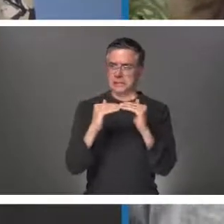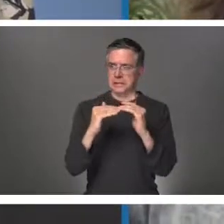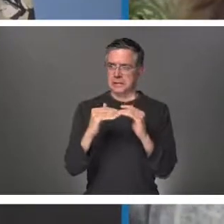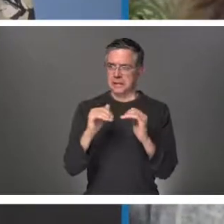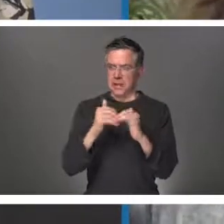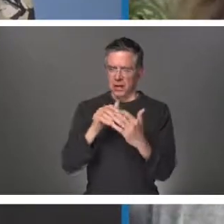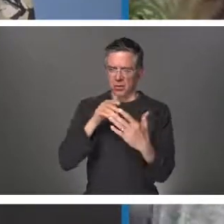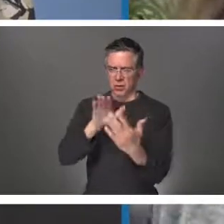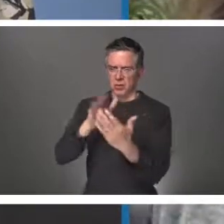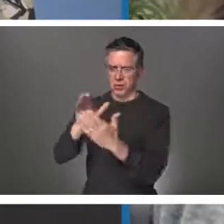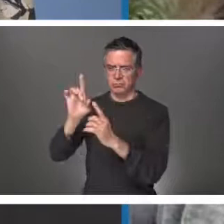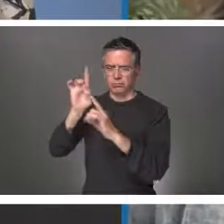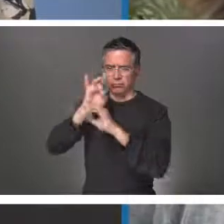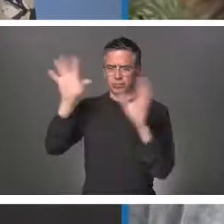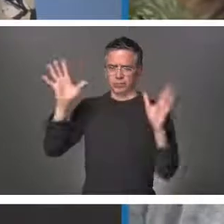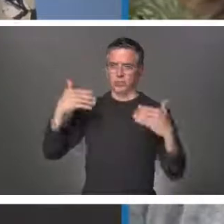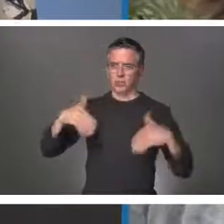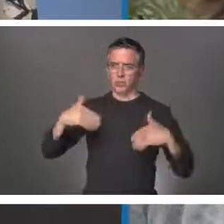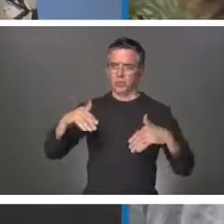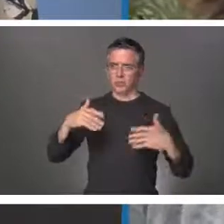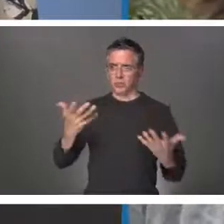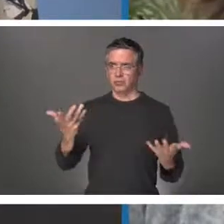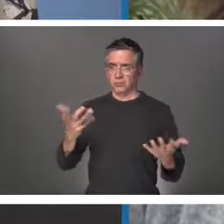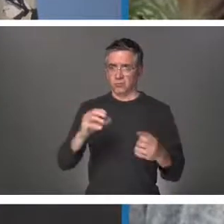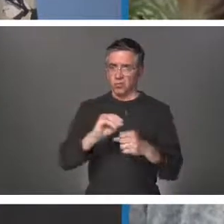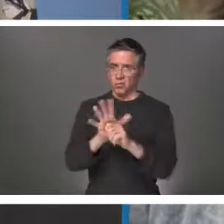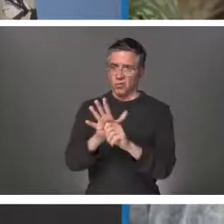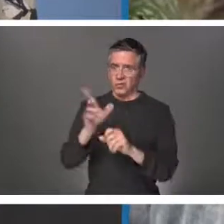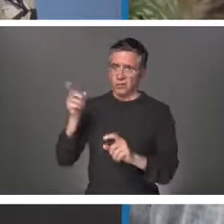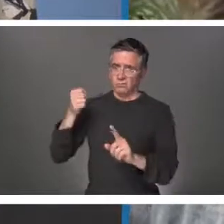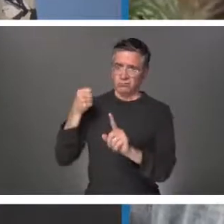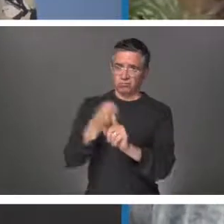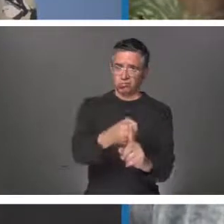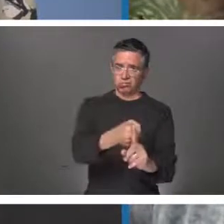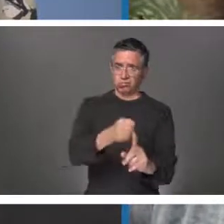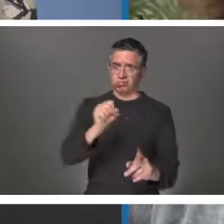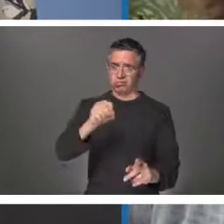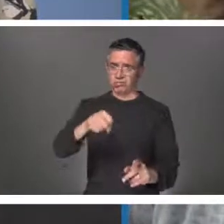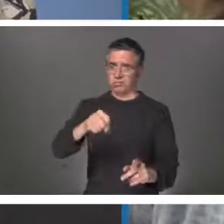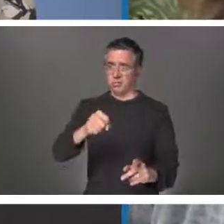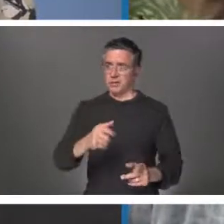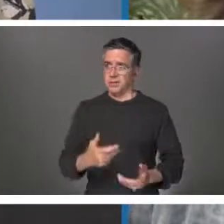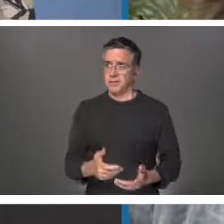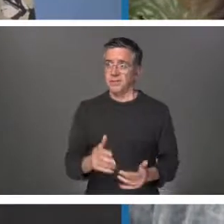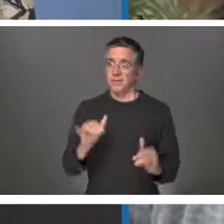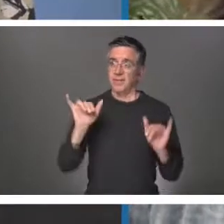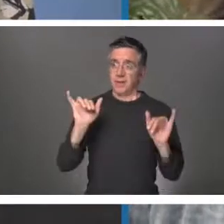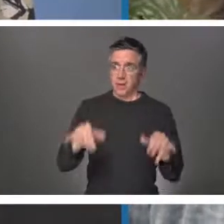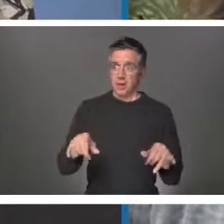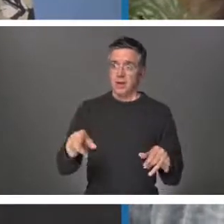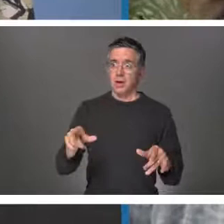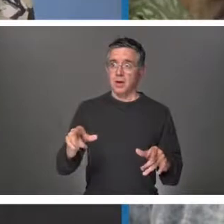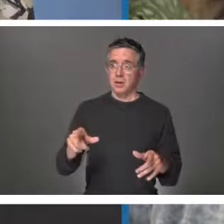And what it asks of us is that we have a common goal. So in this case, it is to get everybody vaccinated